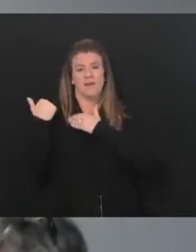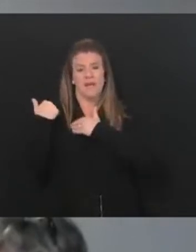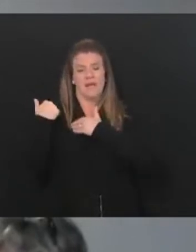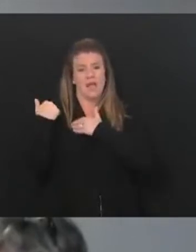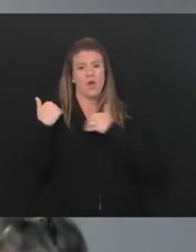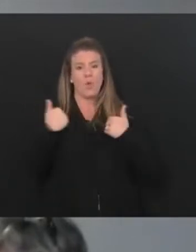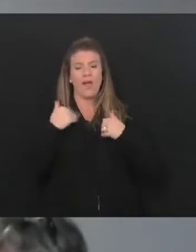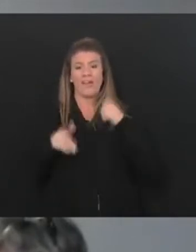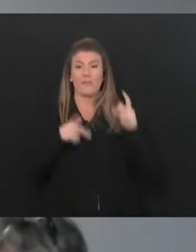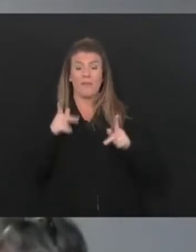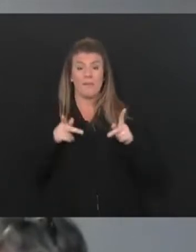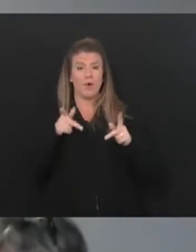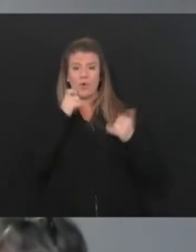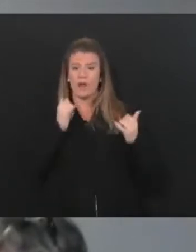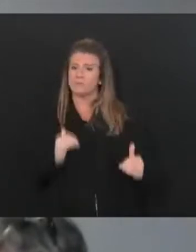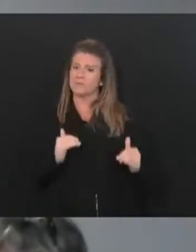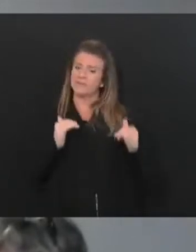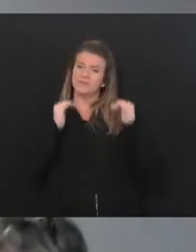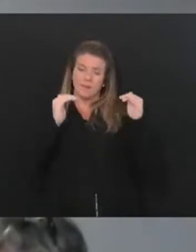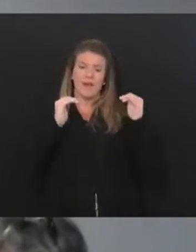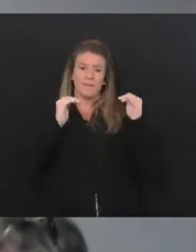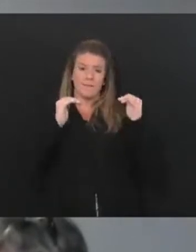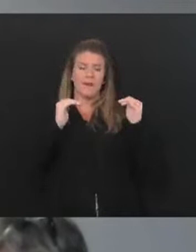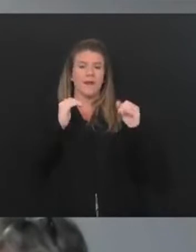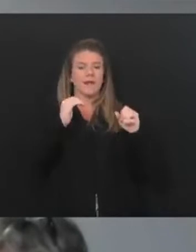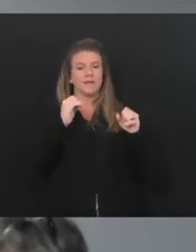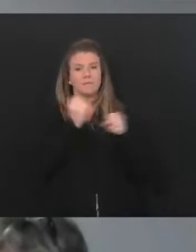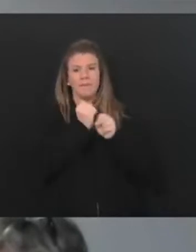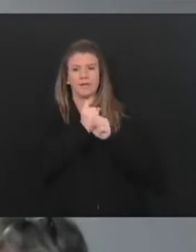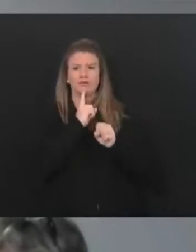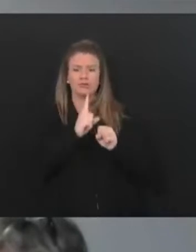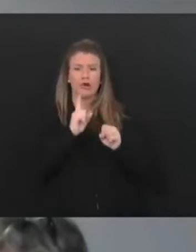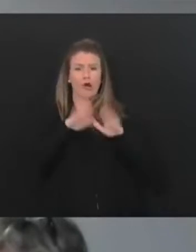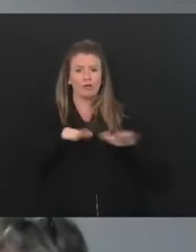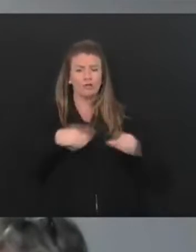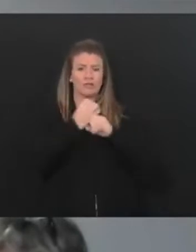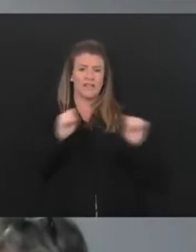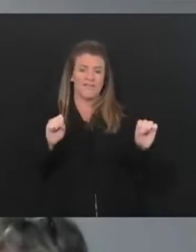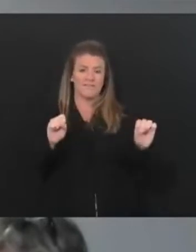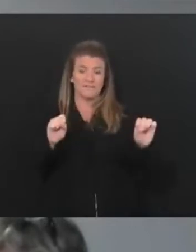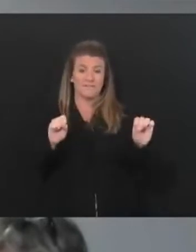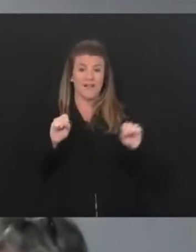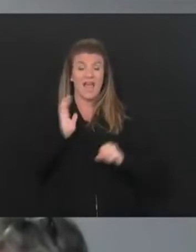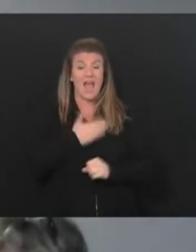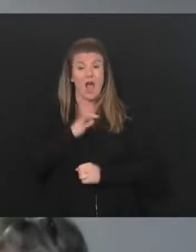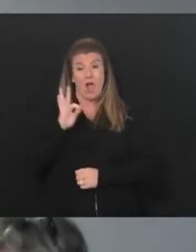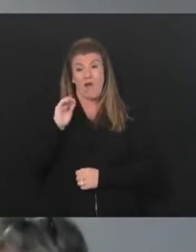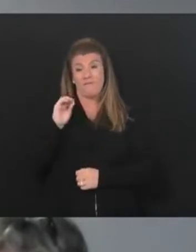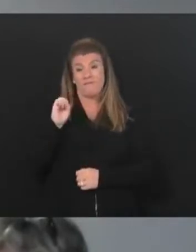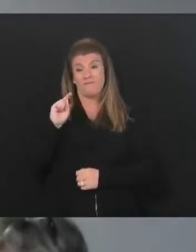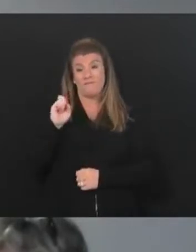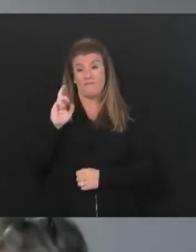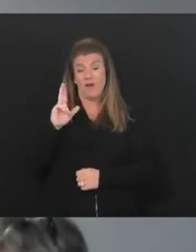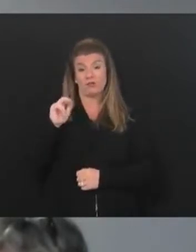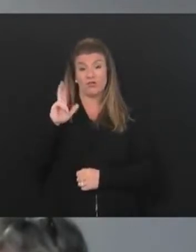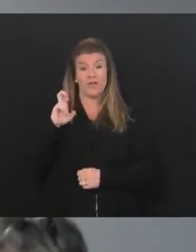EVERYONE, TAKING CARE OF OUR CHILDREN IS A HUGE RESPONSIBILITY. AND WE HAVE FOLKS WHO ARE STEPPING UP AND MAKING SURE THAT